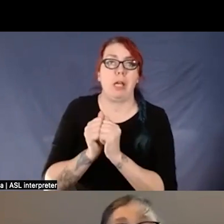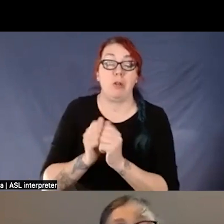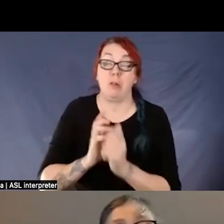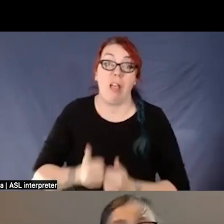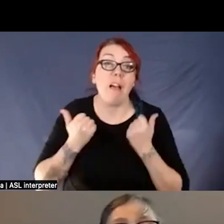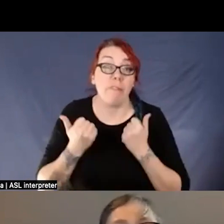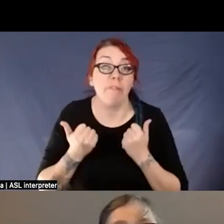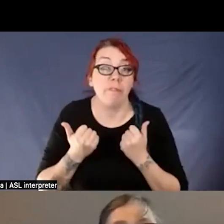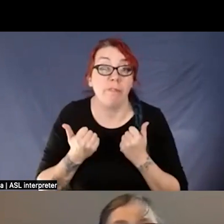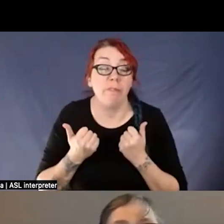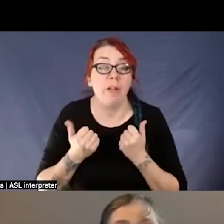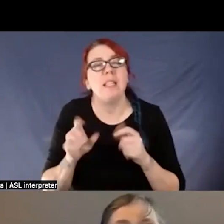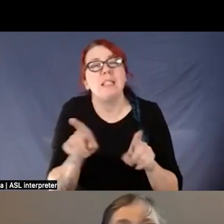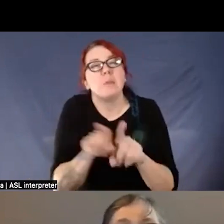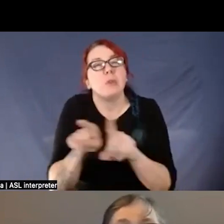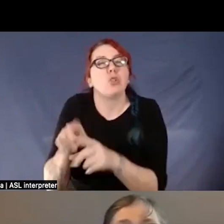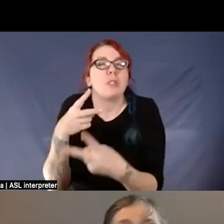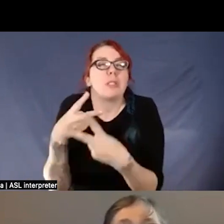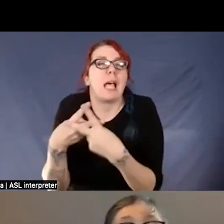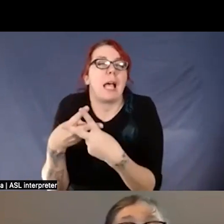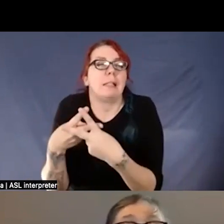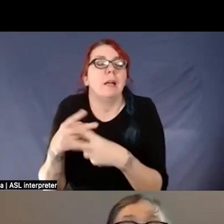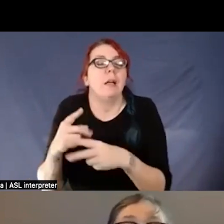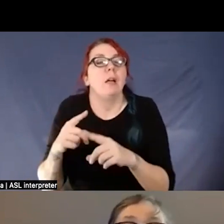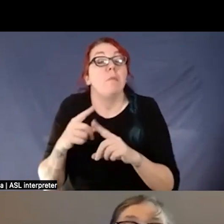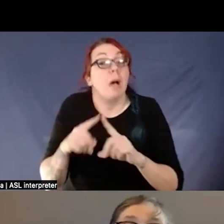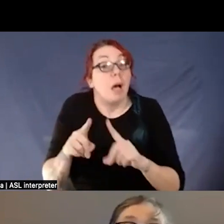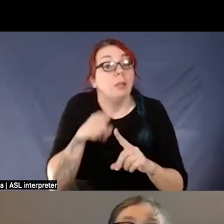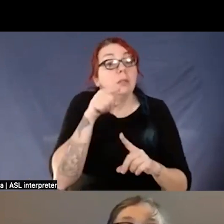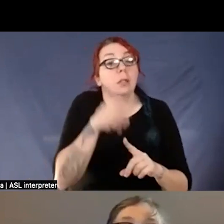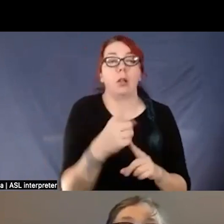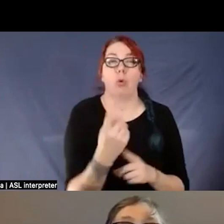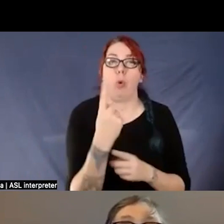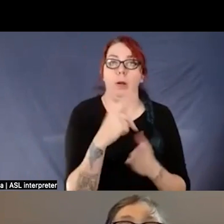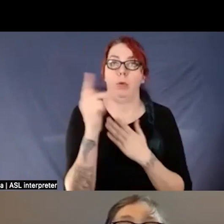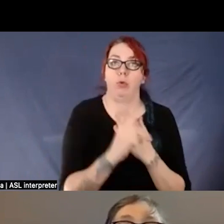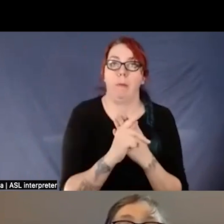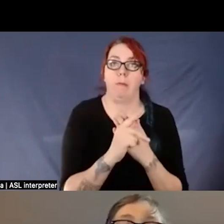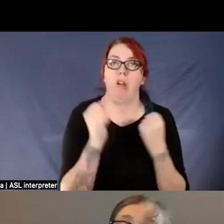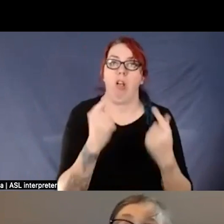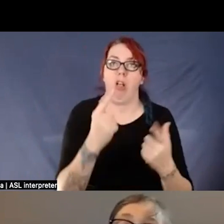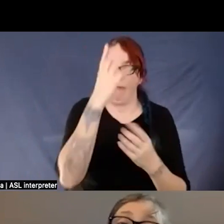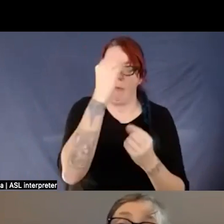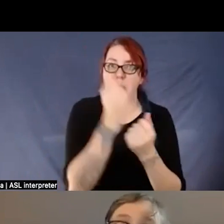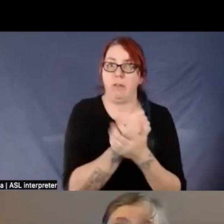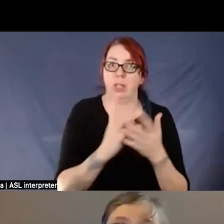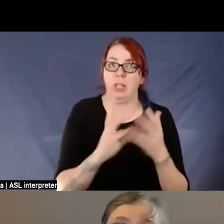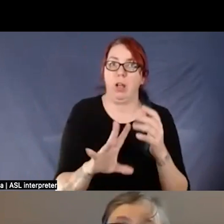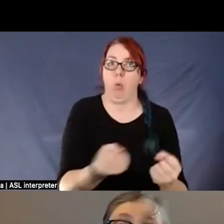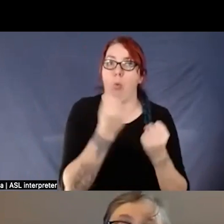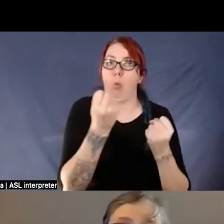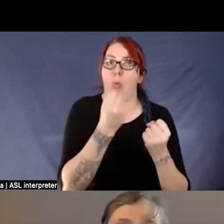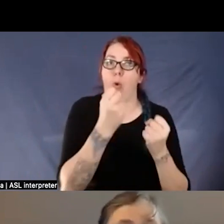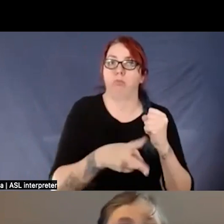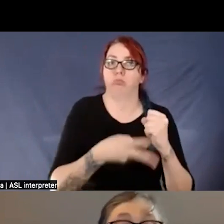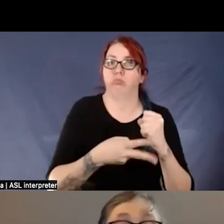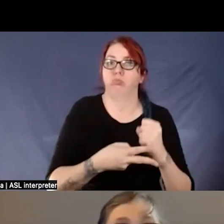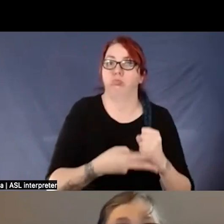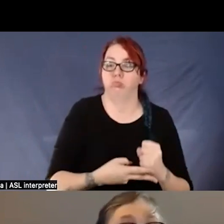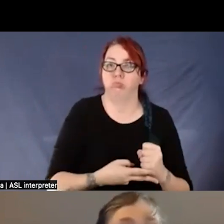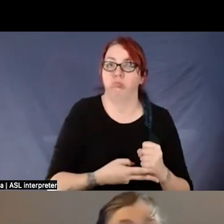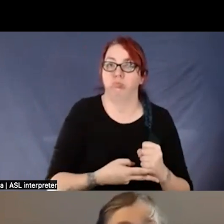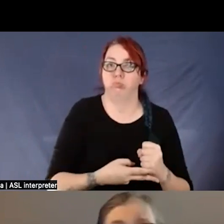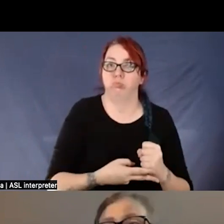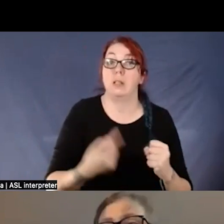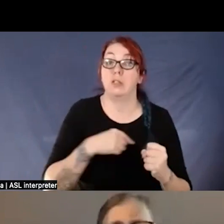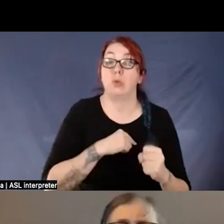all in one software. So we use Asana internally for communications rather than email. That's a